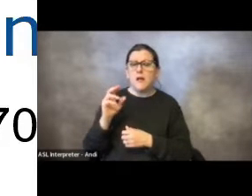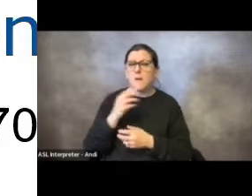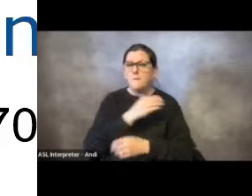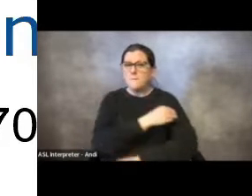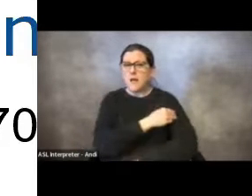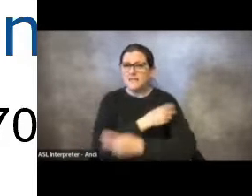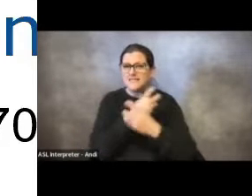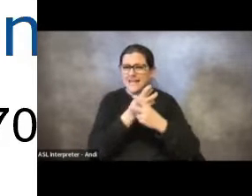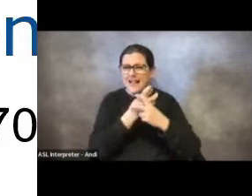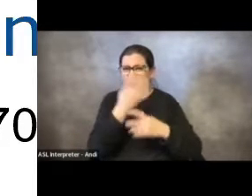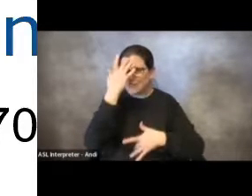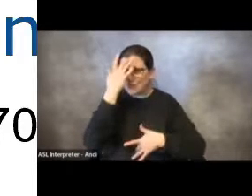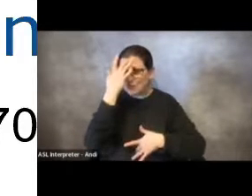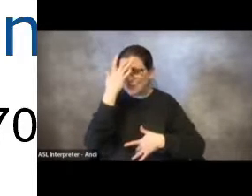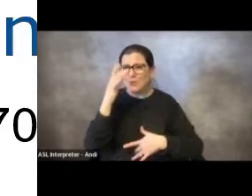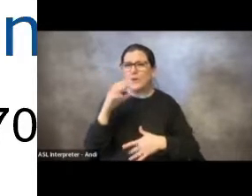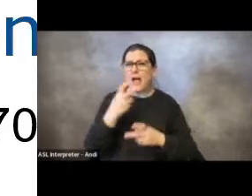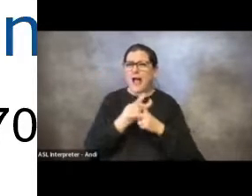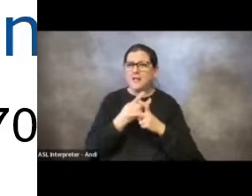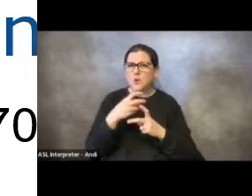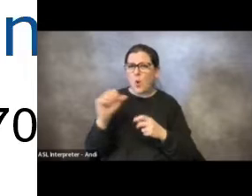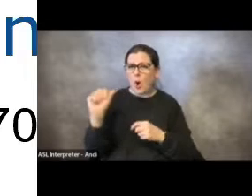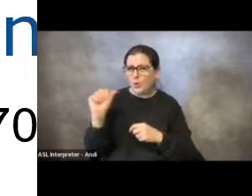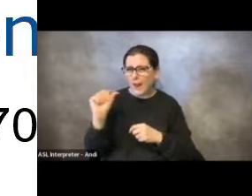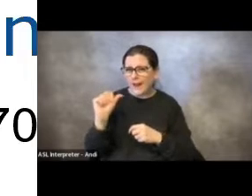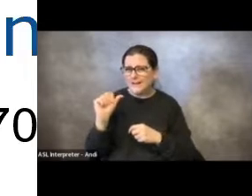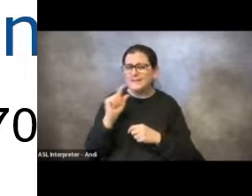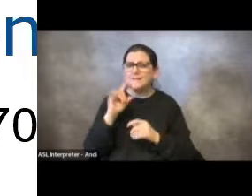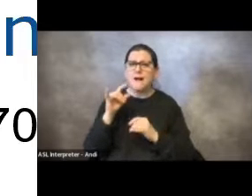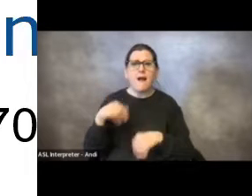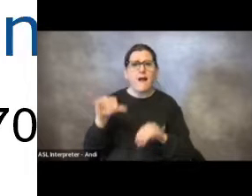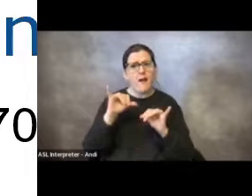osteoarthritis, which is, again, quite common in the general,